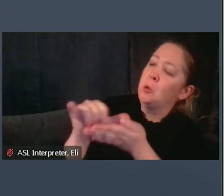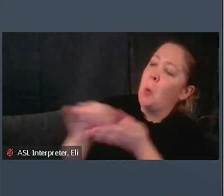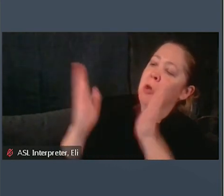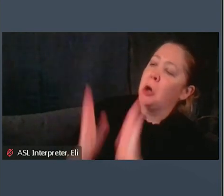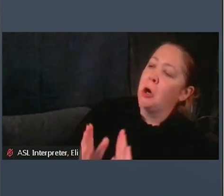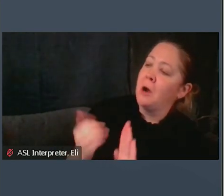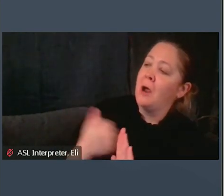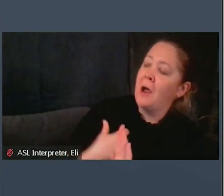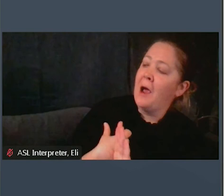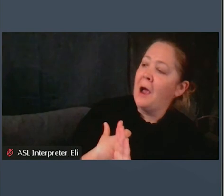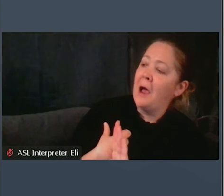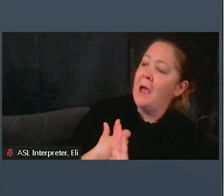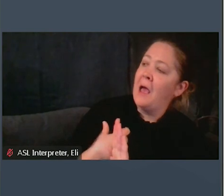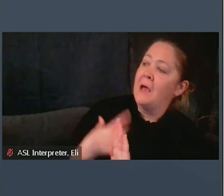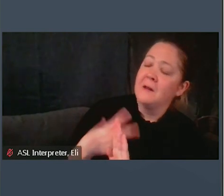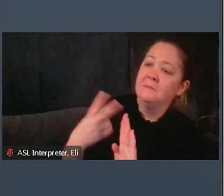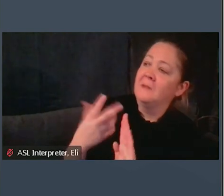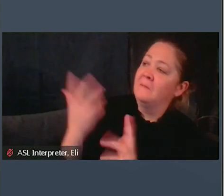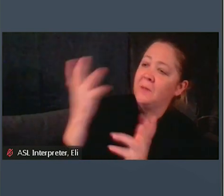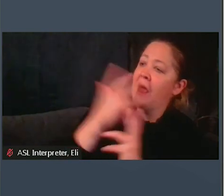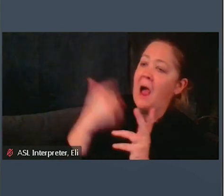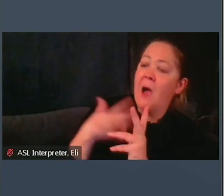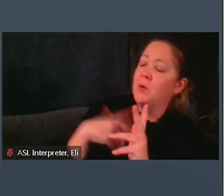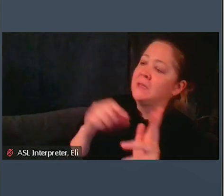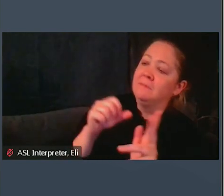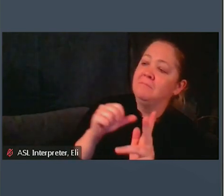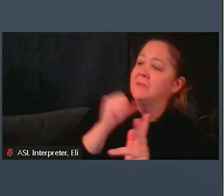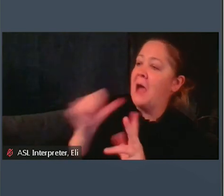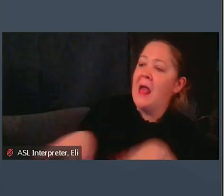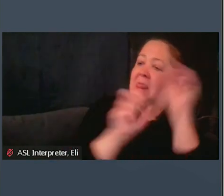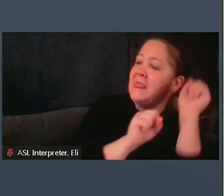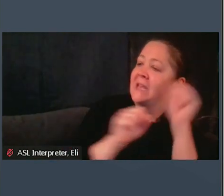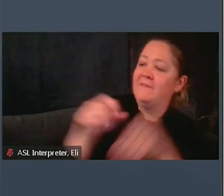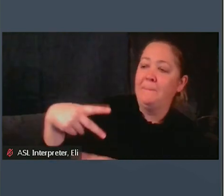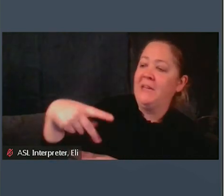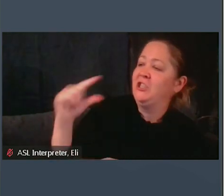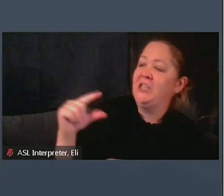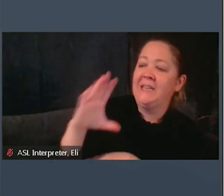And I wouldn't leave Prince George's County for anything in the world. Thank you, Sean. Sean Ferguson.